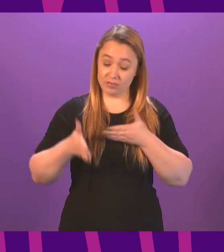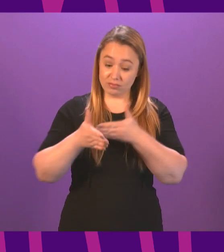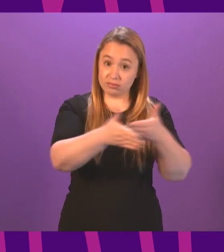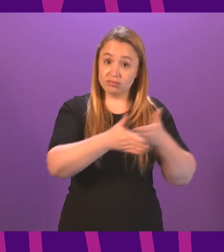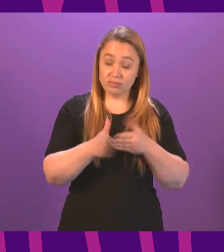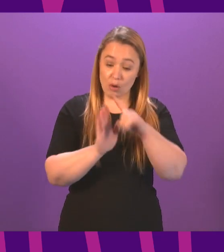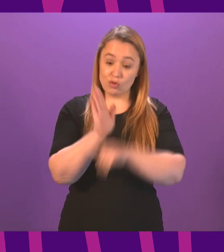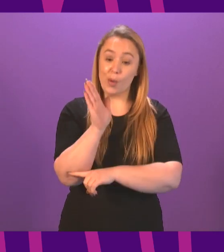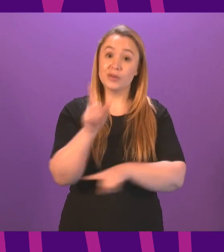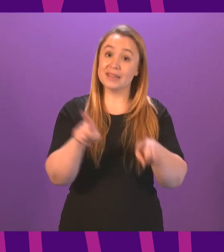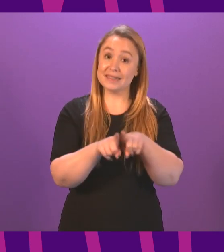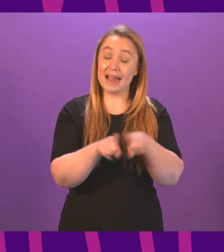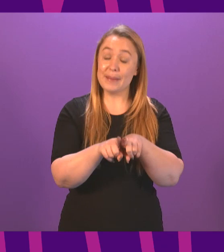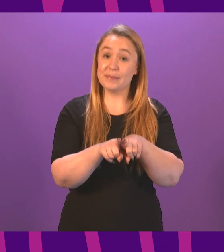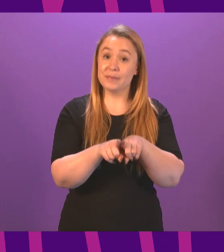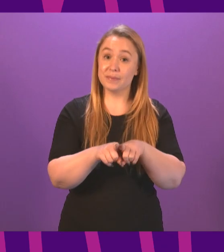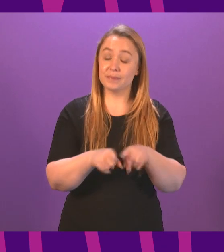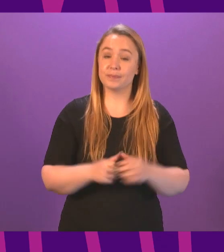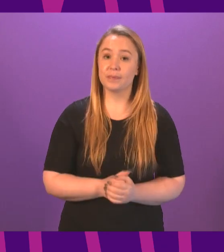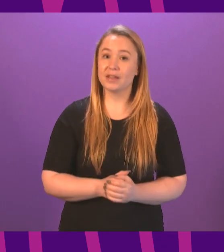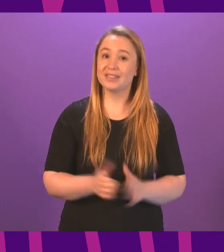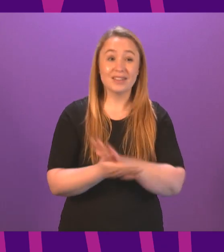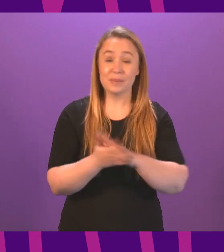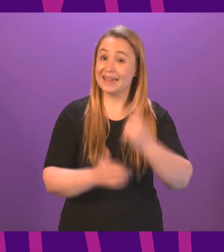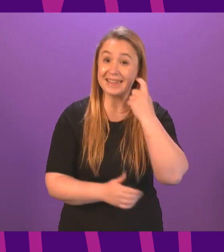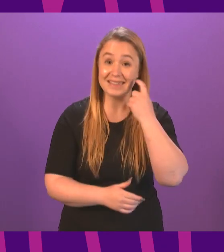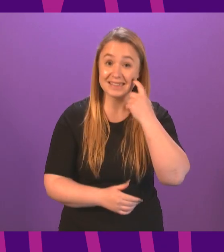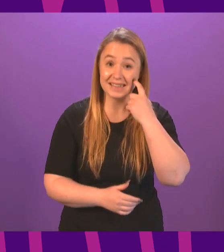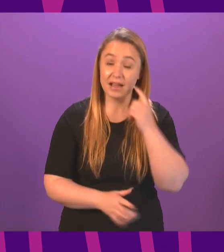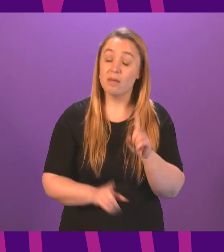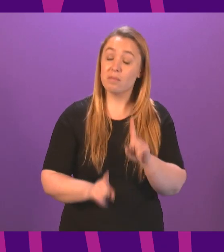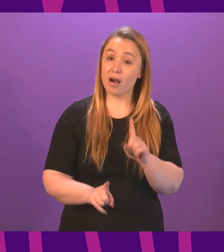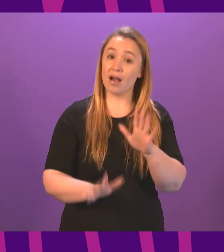but it is important that we all keep sight of the overall, global perspective.